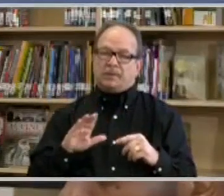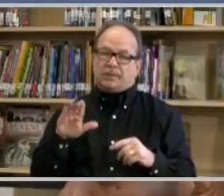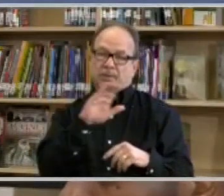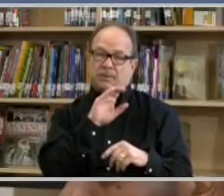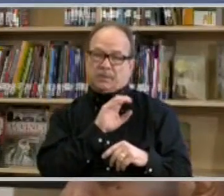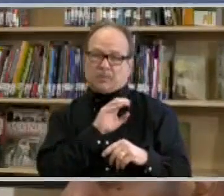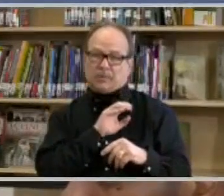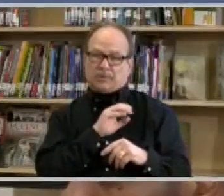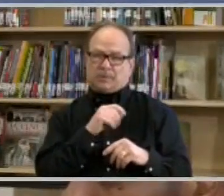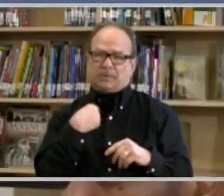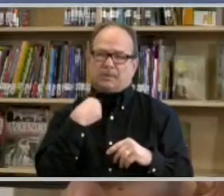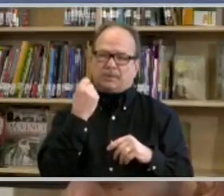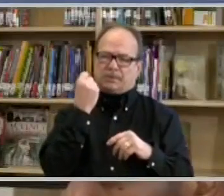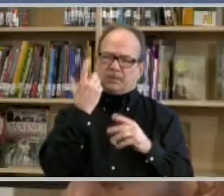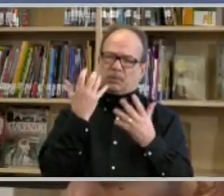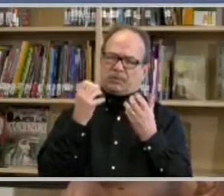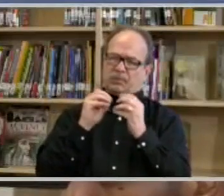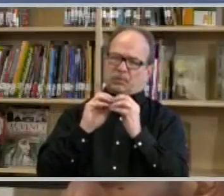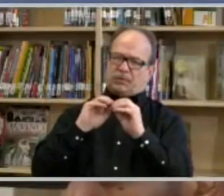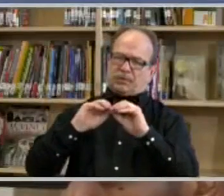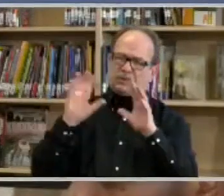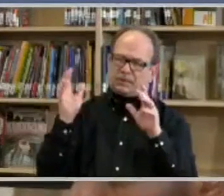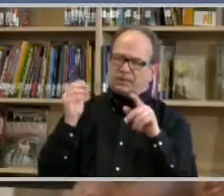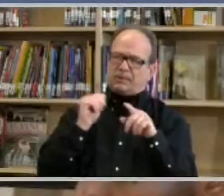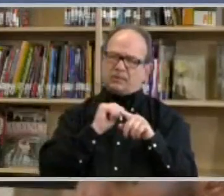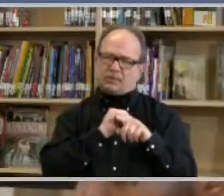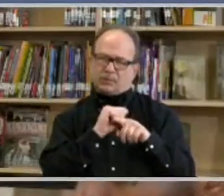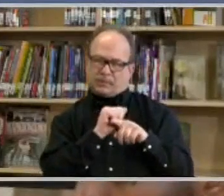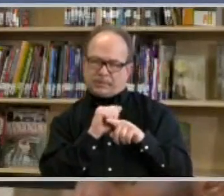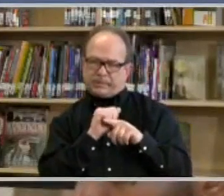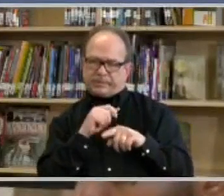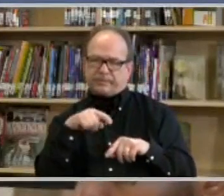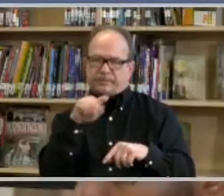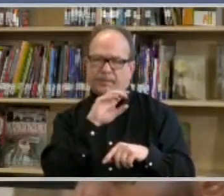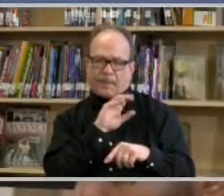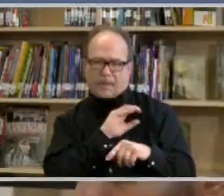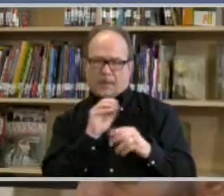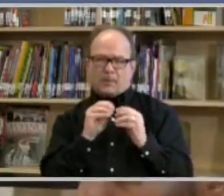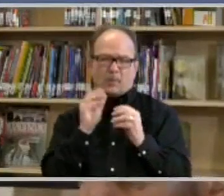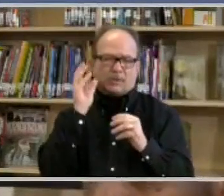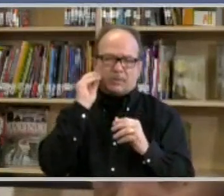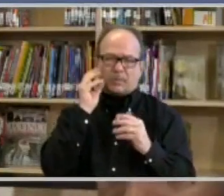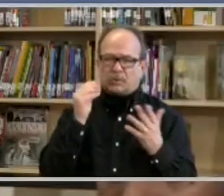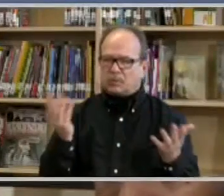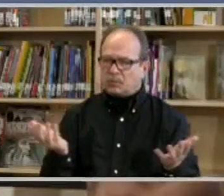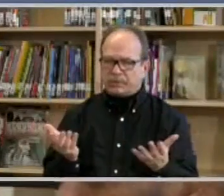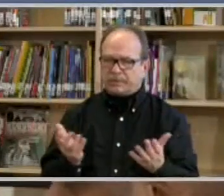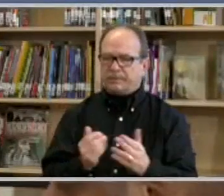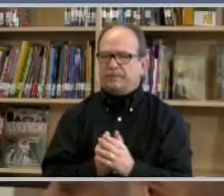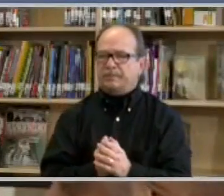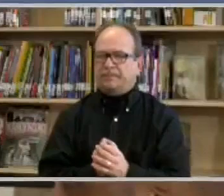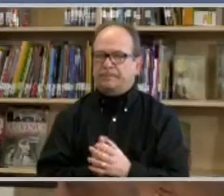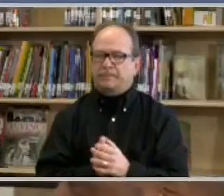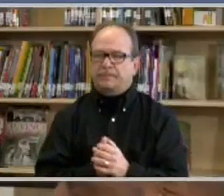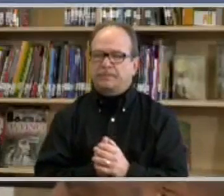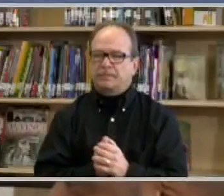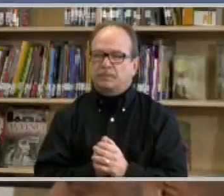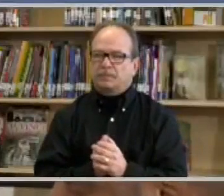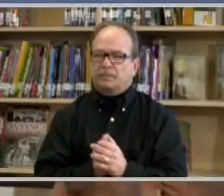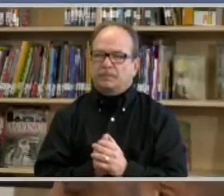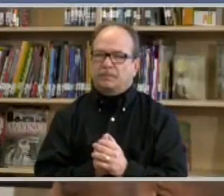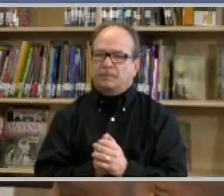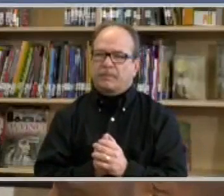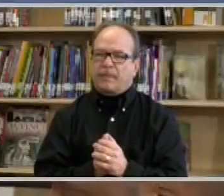ABOUT THEIR JOBS.